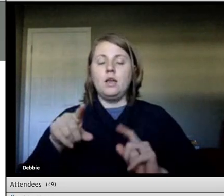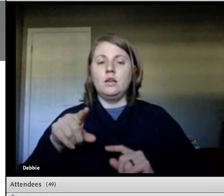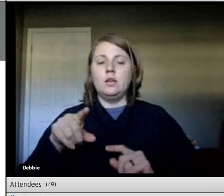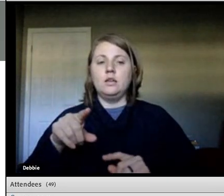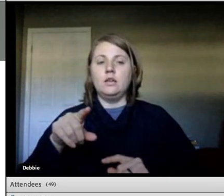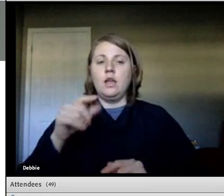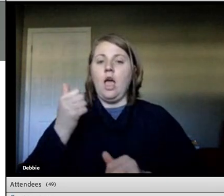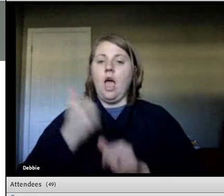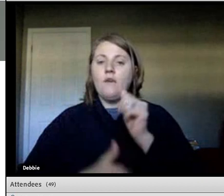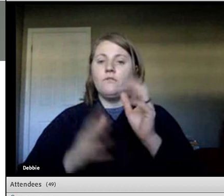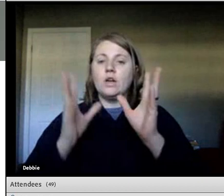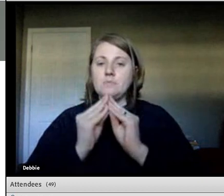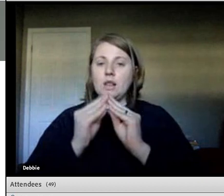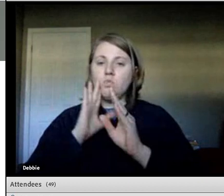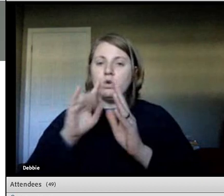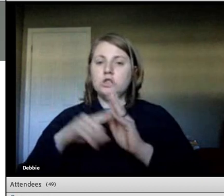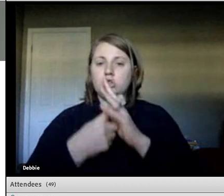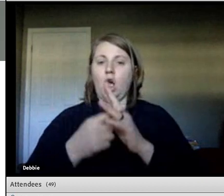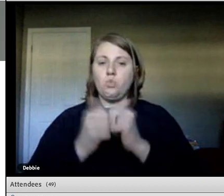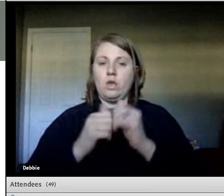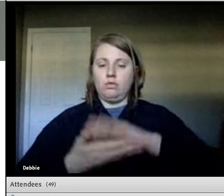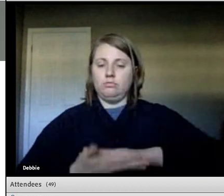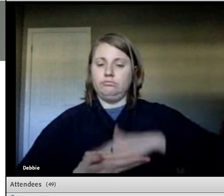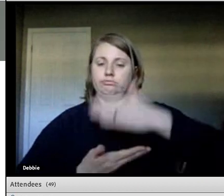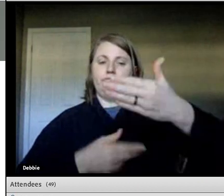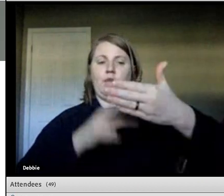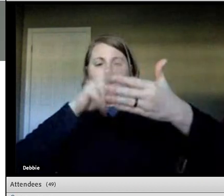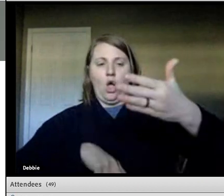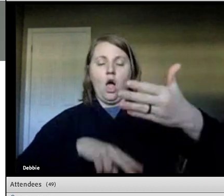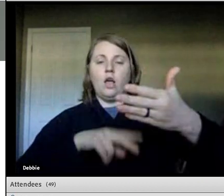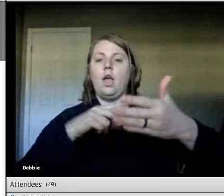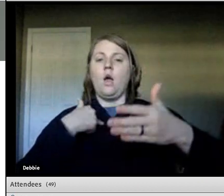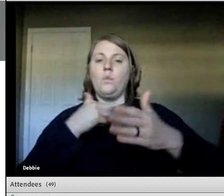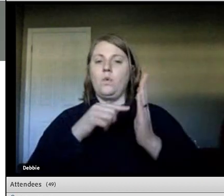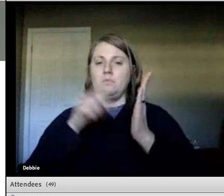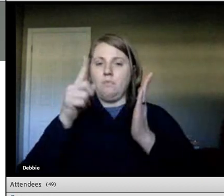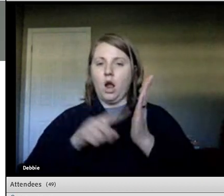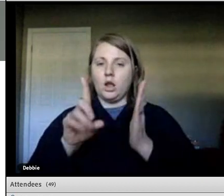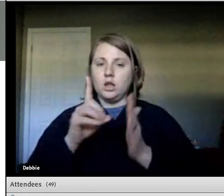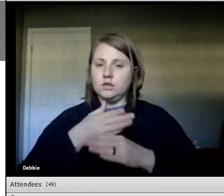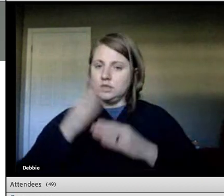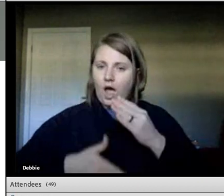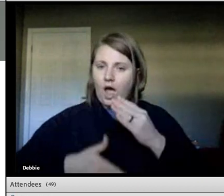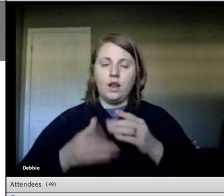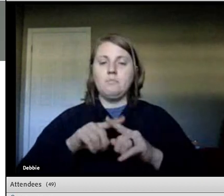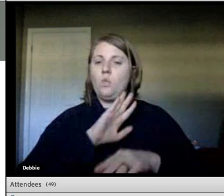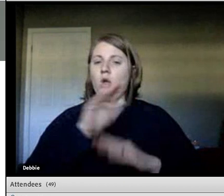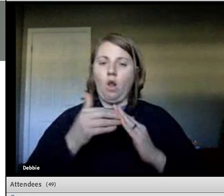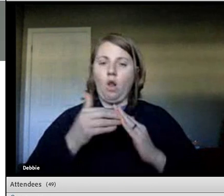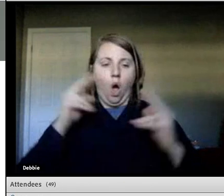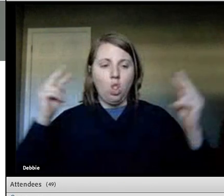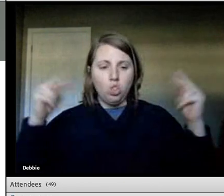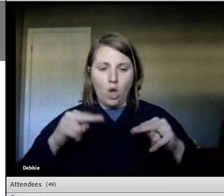and we would start going through it, and then we'd mark done and get it off, but we could all look at it all the time and keep ourselves up-to-date,